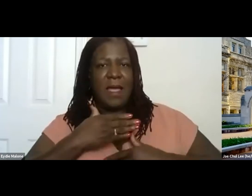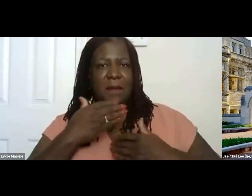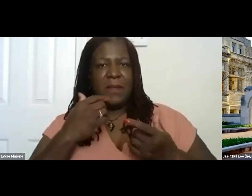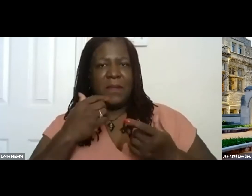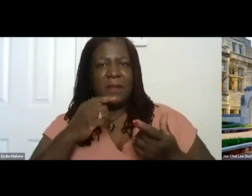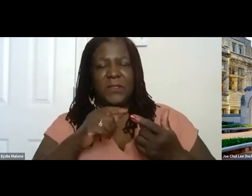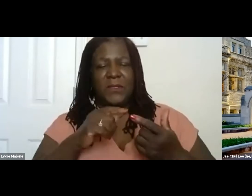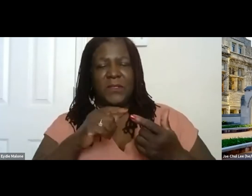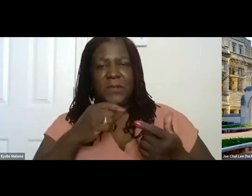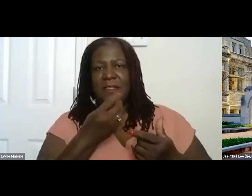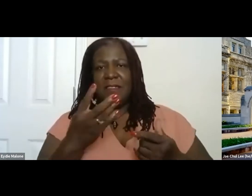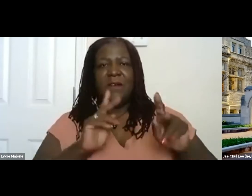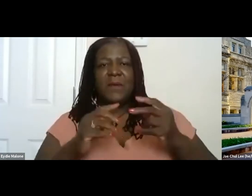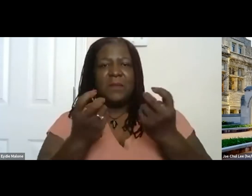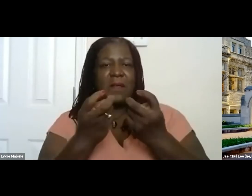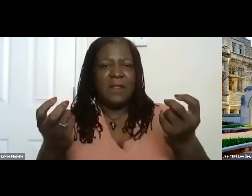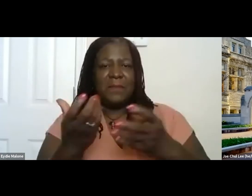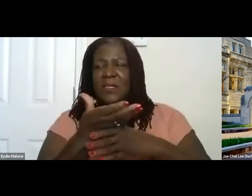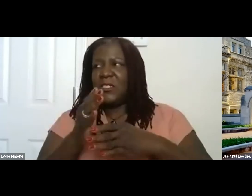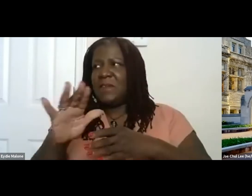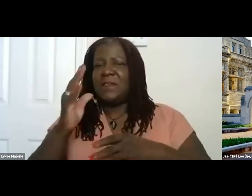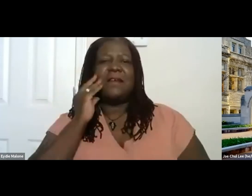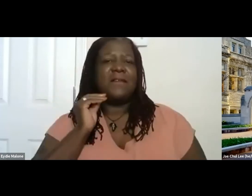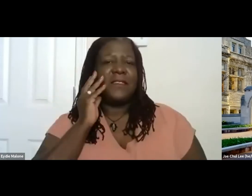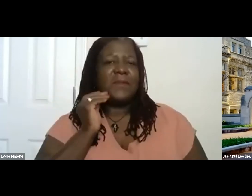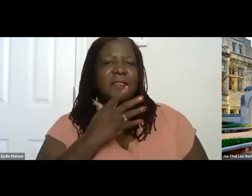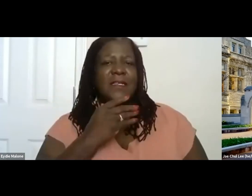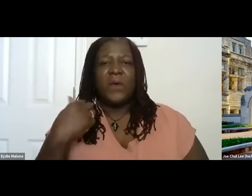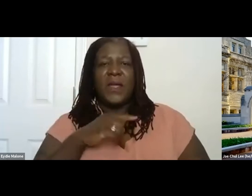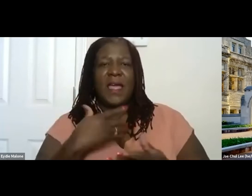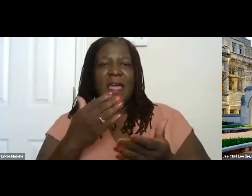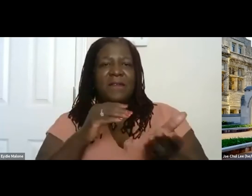sharing their experience today. Also we have Dr. Mary Ciccarelli, founding director of